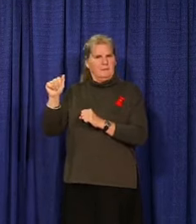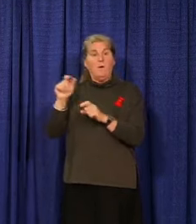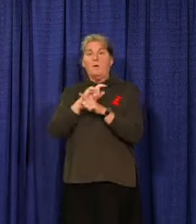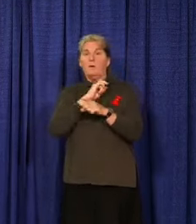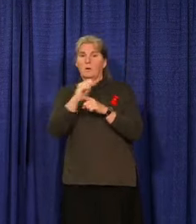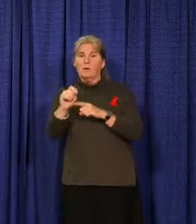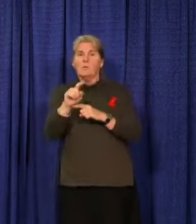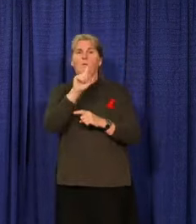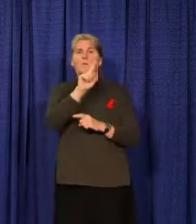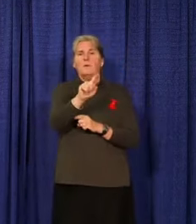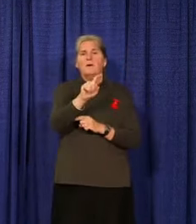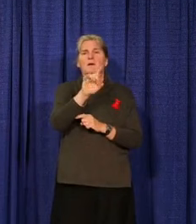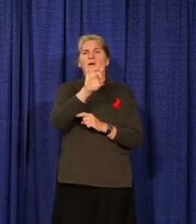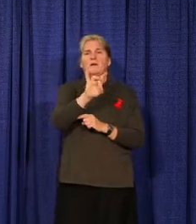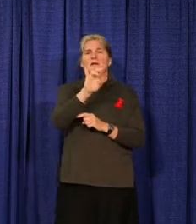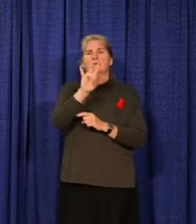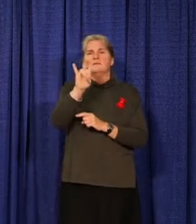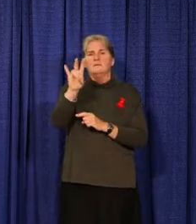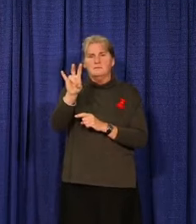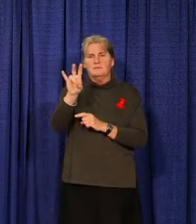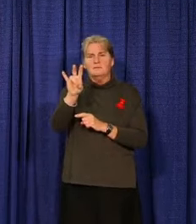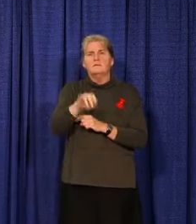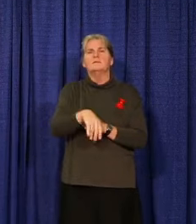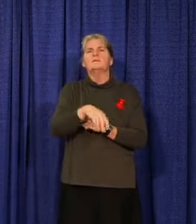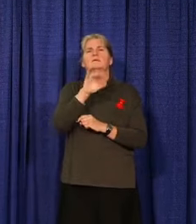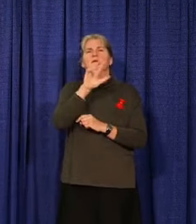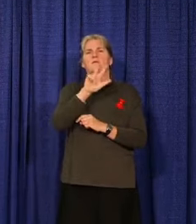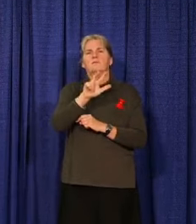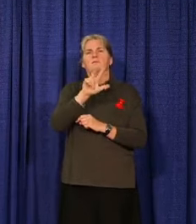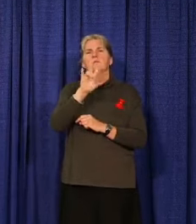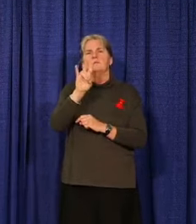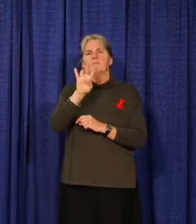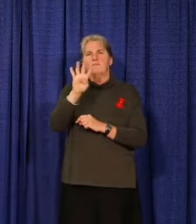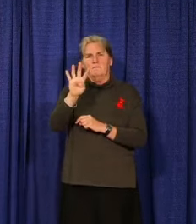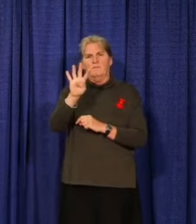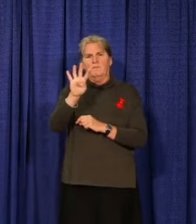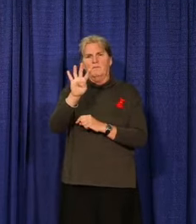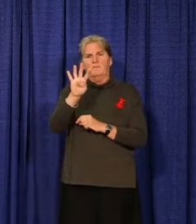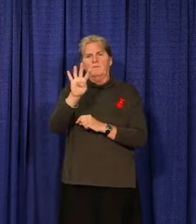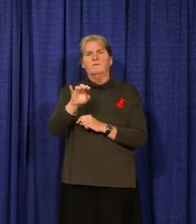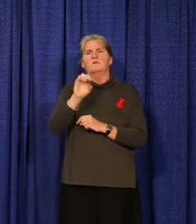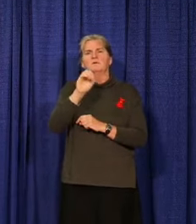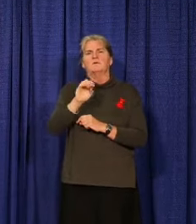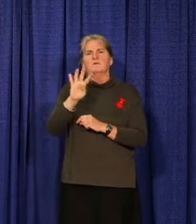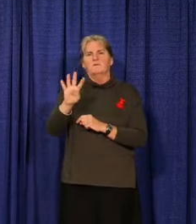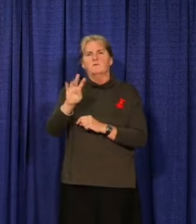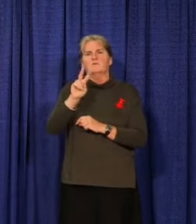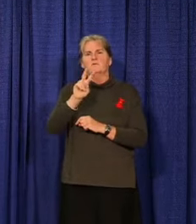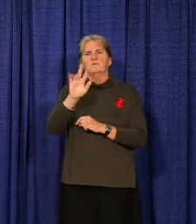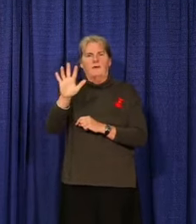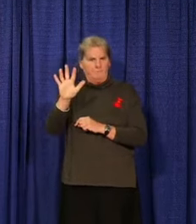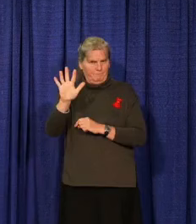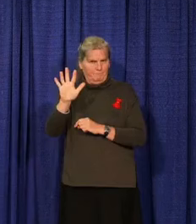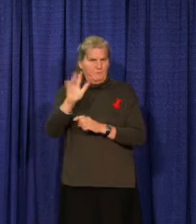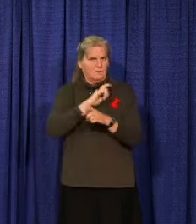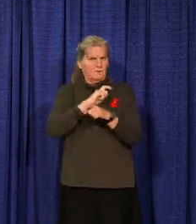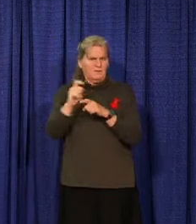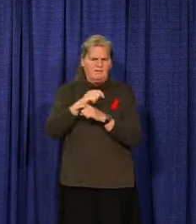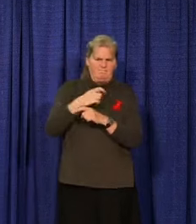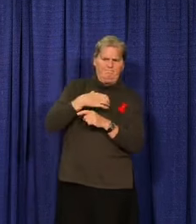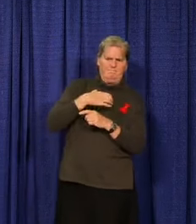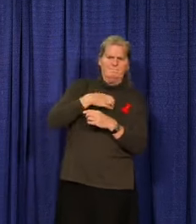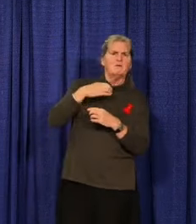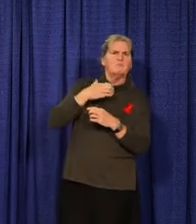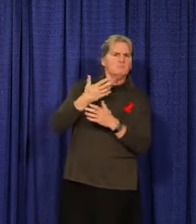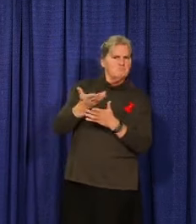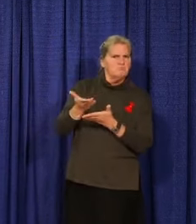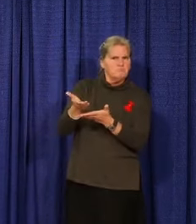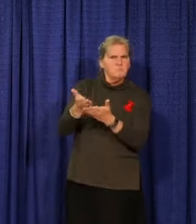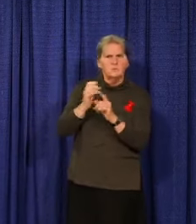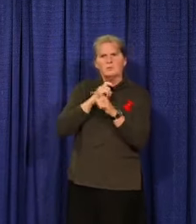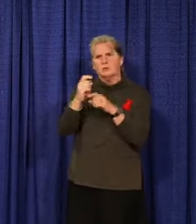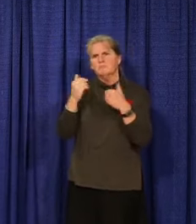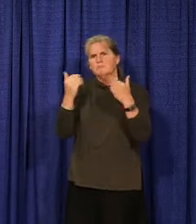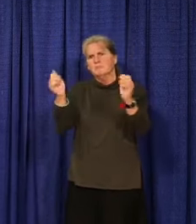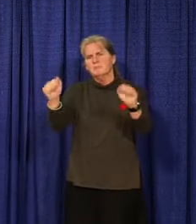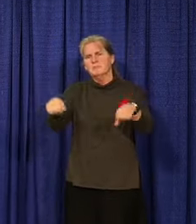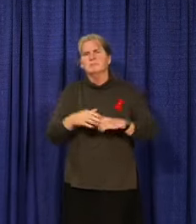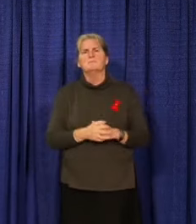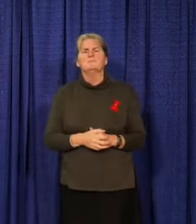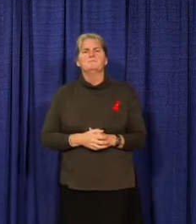Or call, 1-877-374-0425.